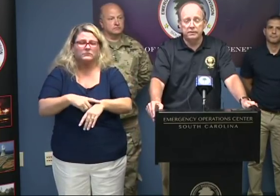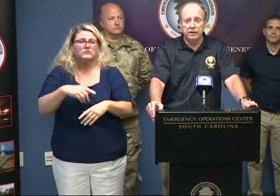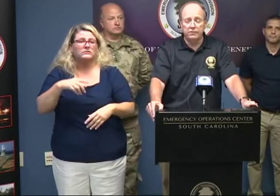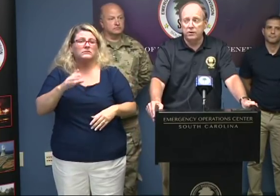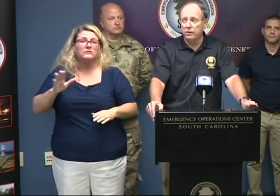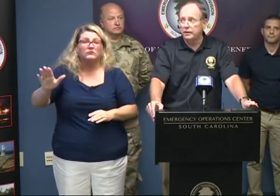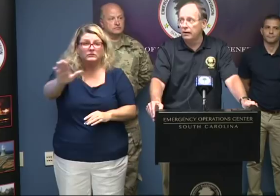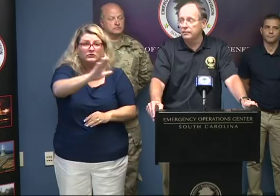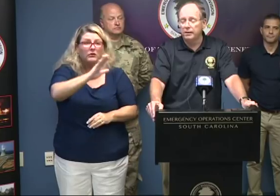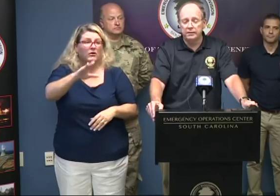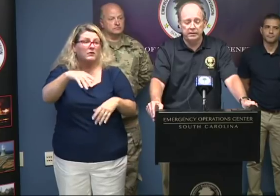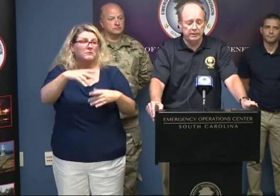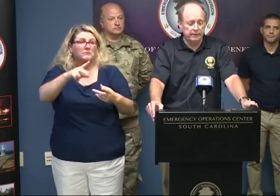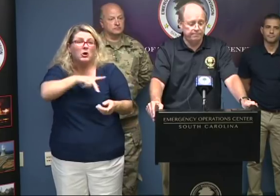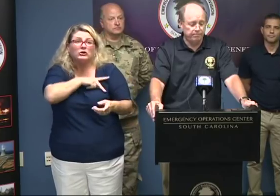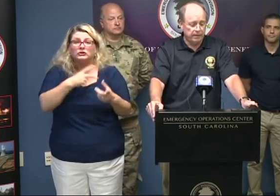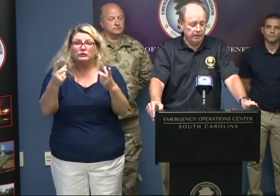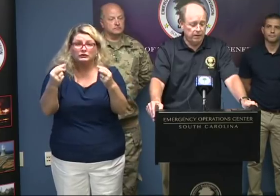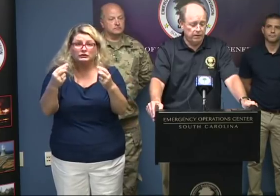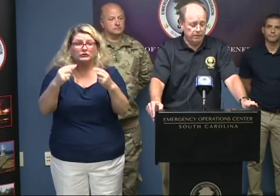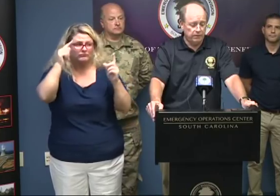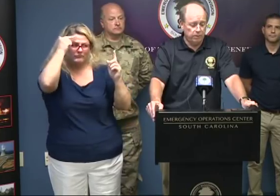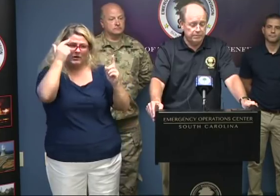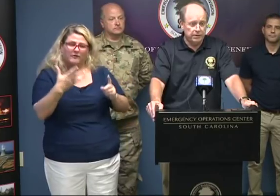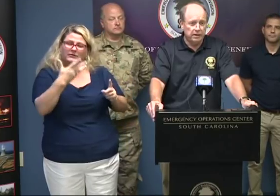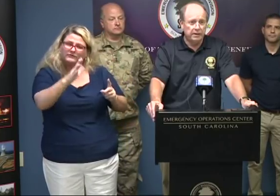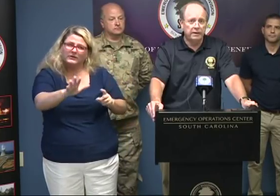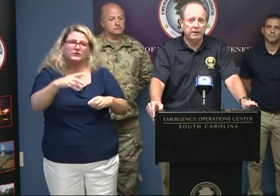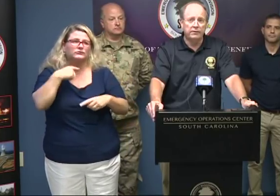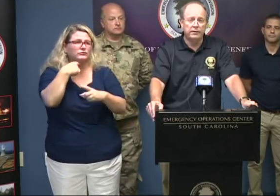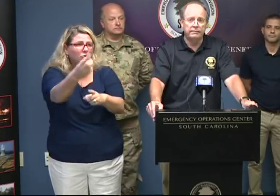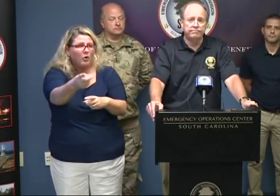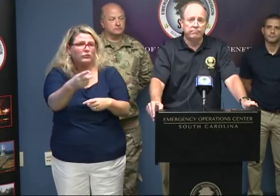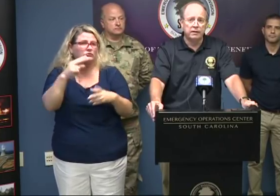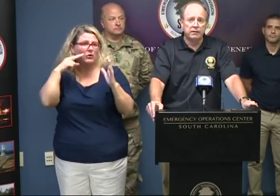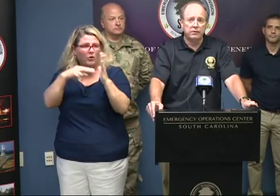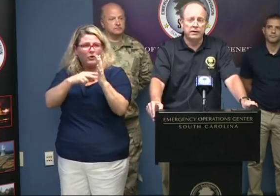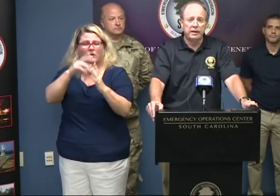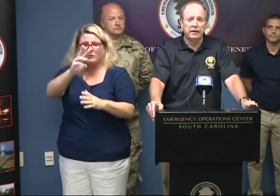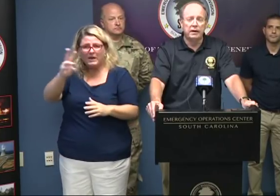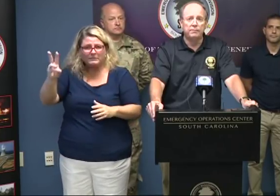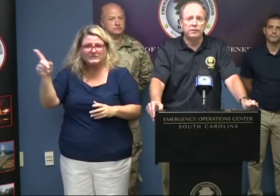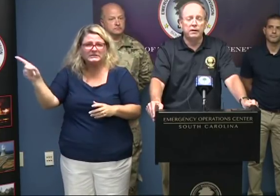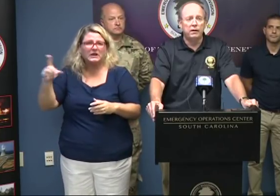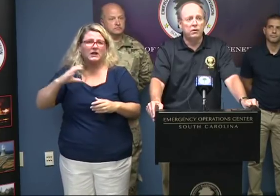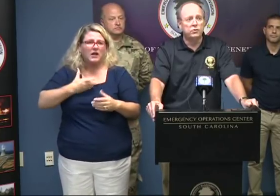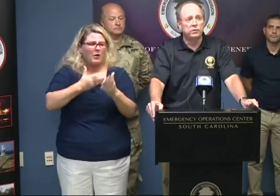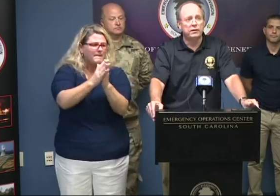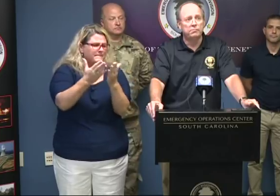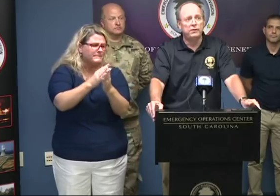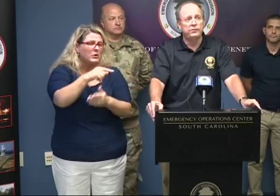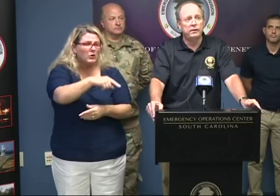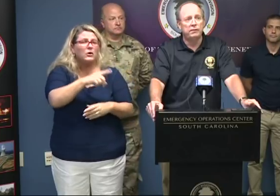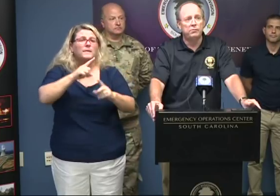and the governor's already talked about our website and our hurricane guide, but I would also like to mention our